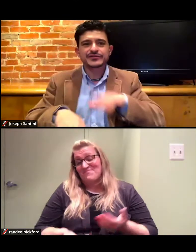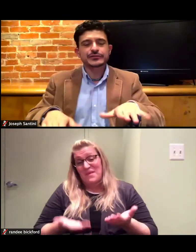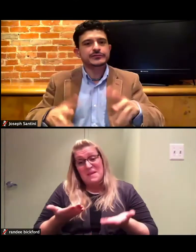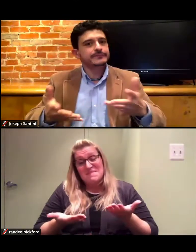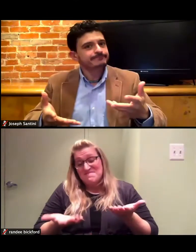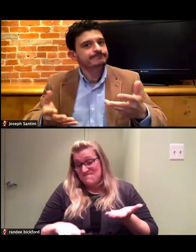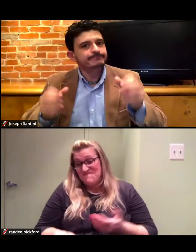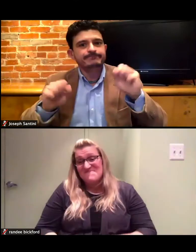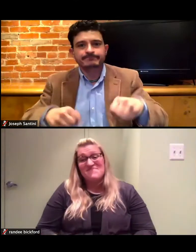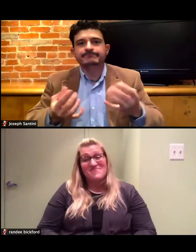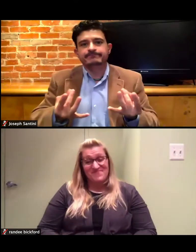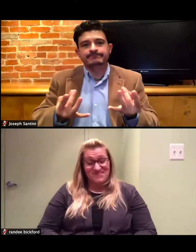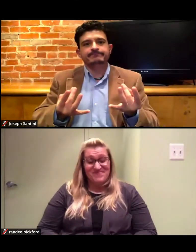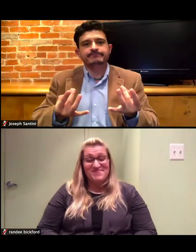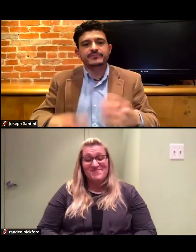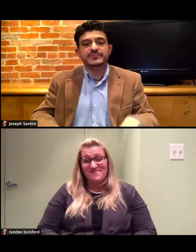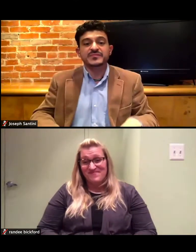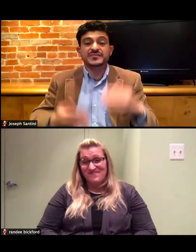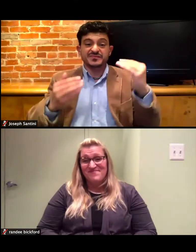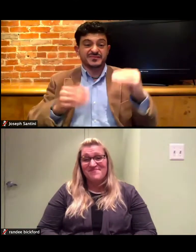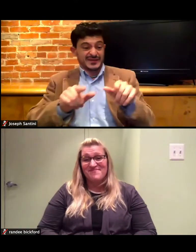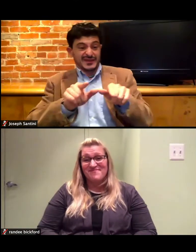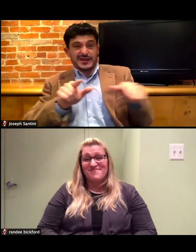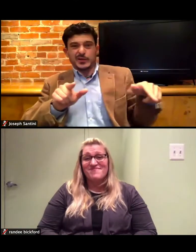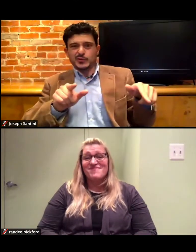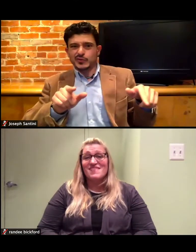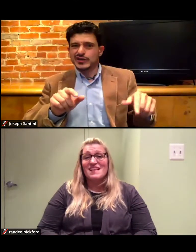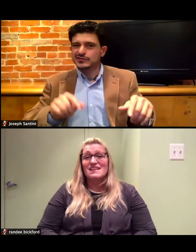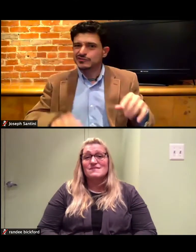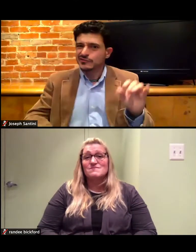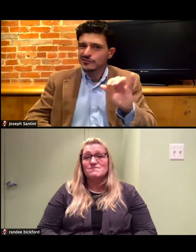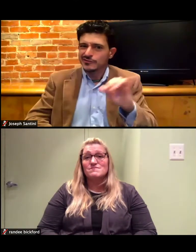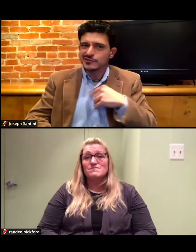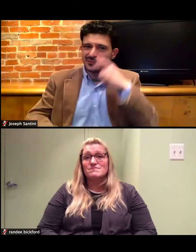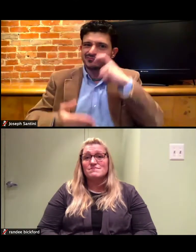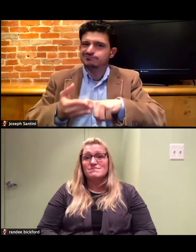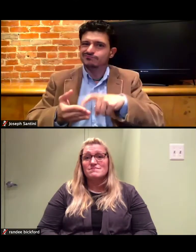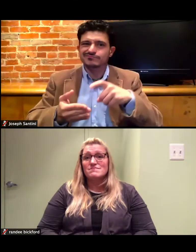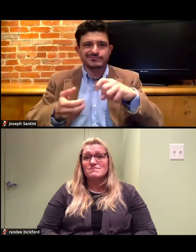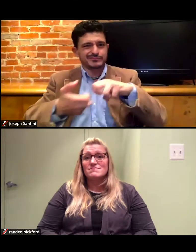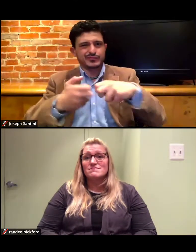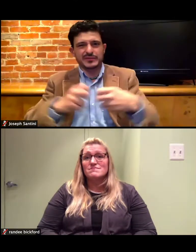to be able to teach in depth, even through sign language to the deaf children.